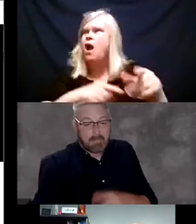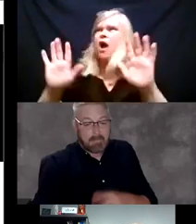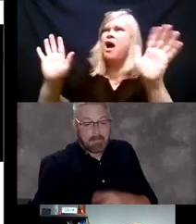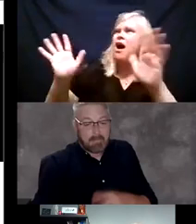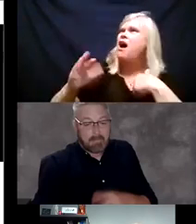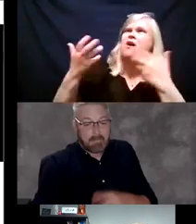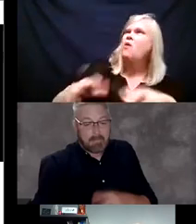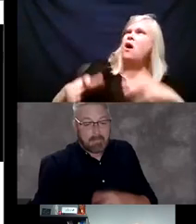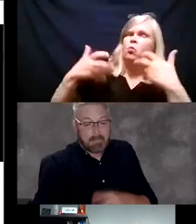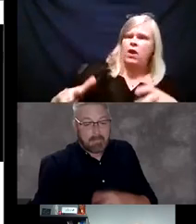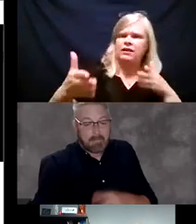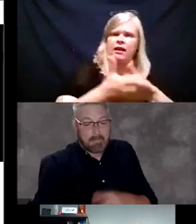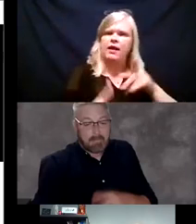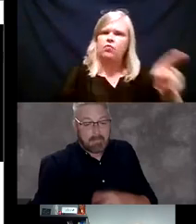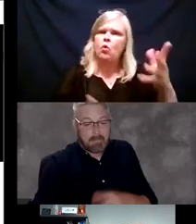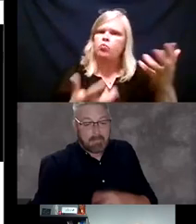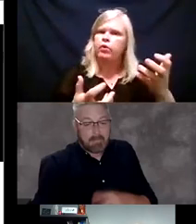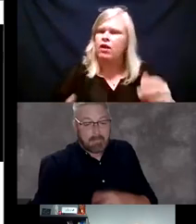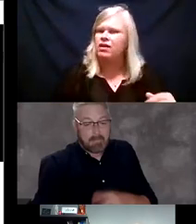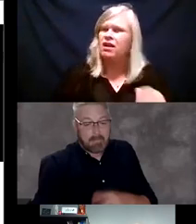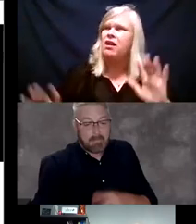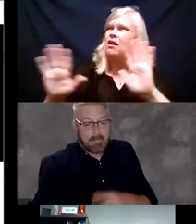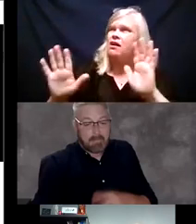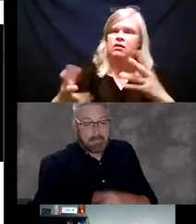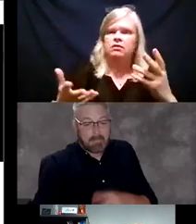THIS IS A SITUATION WHERE THERE ARE MORE THAN ONE ASSAILANTS,